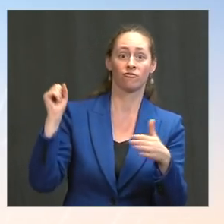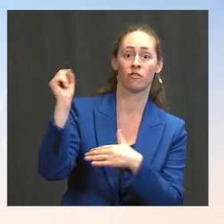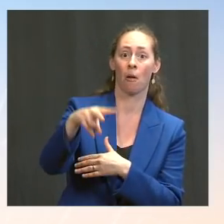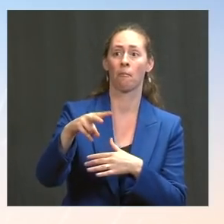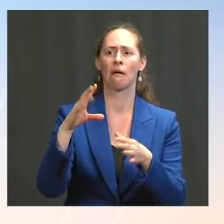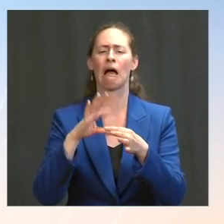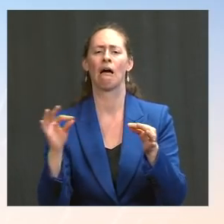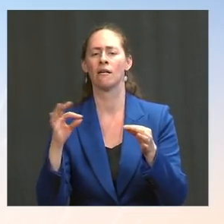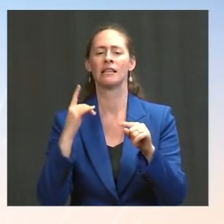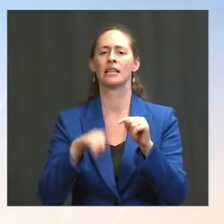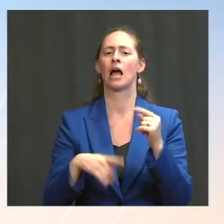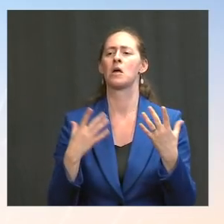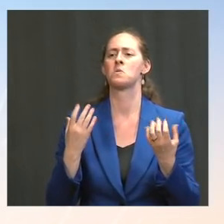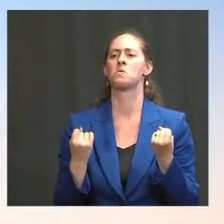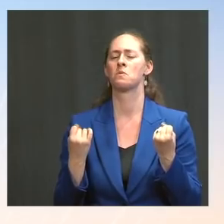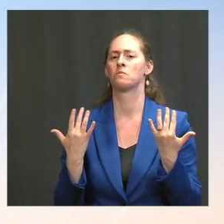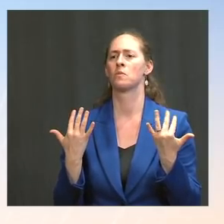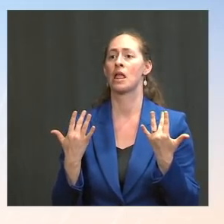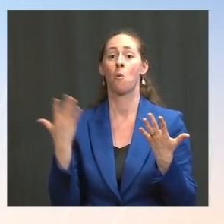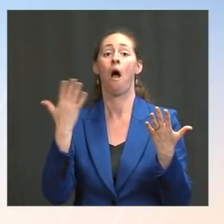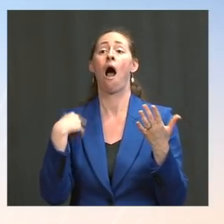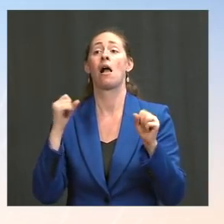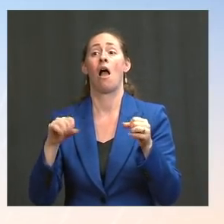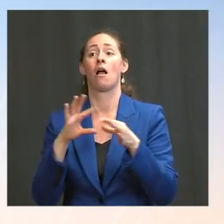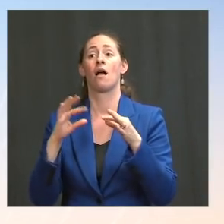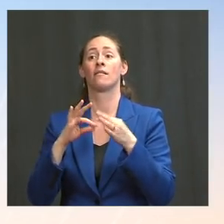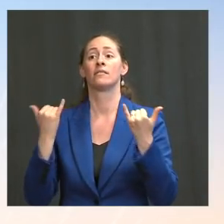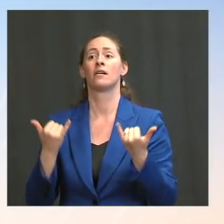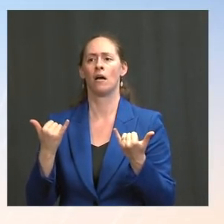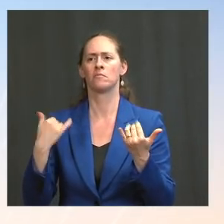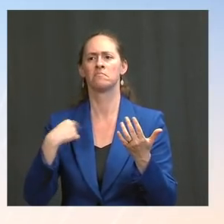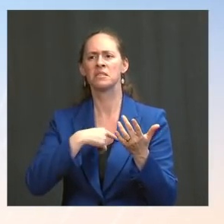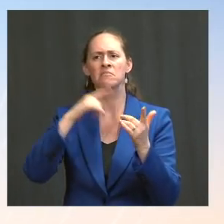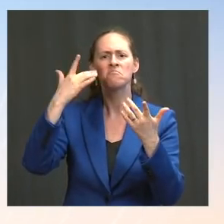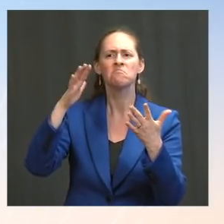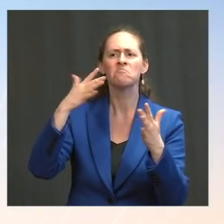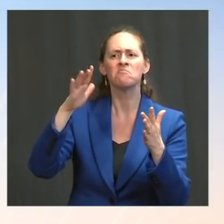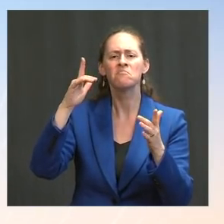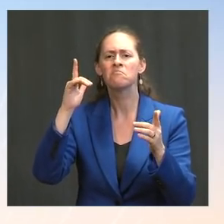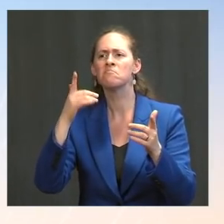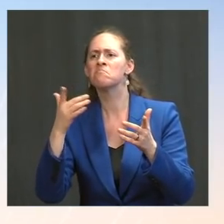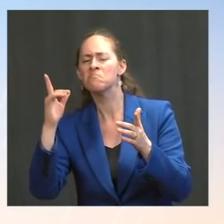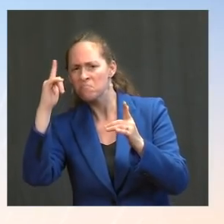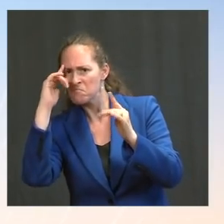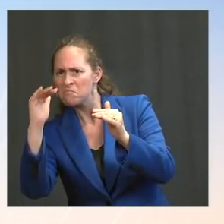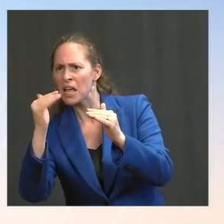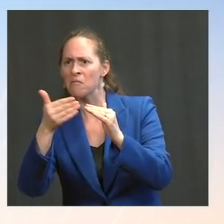It will be, of course, a topic of discussion, as you noted, when OPEC meets over the coming days. I'm not in a position